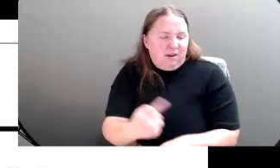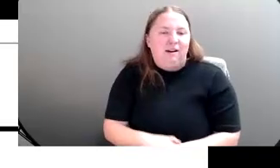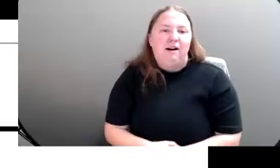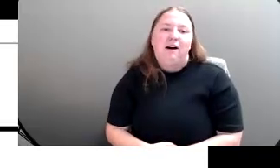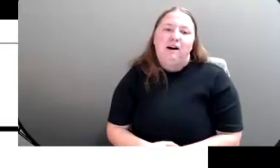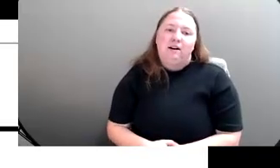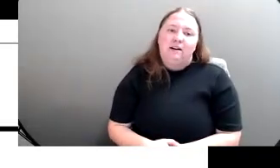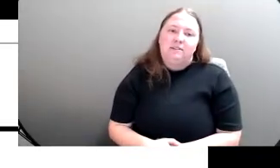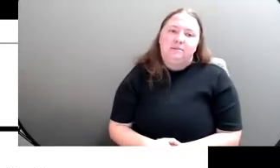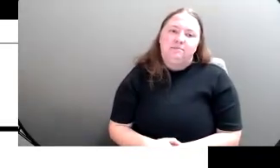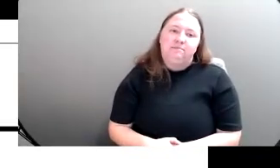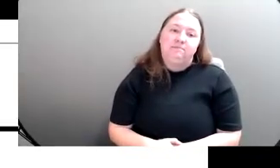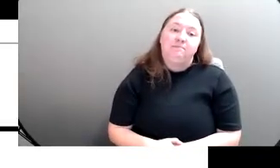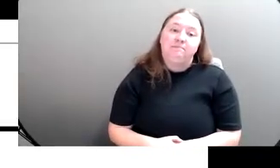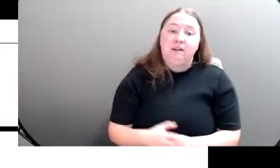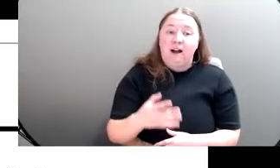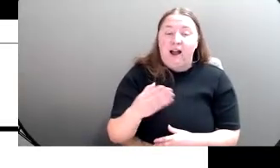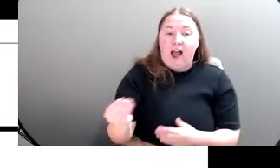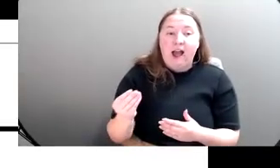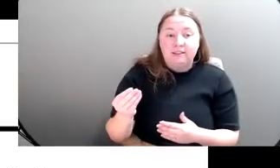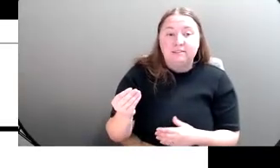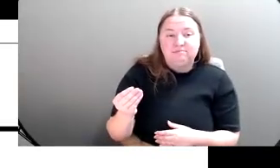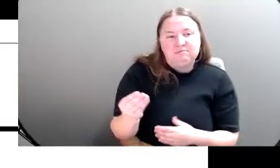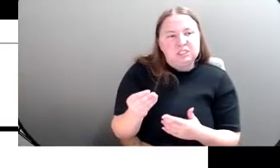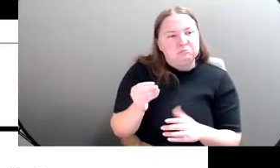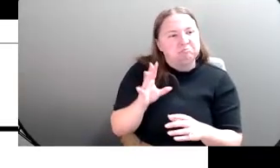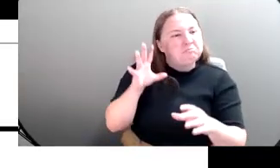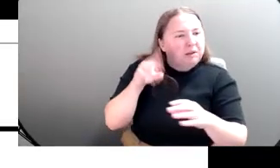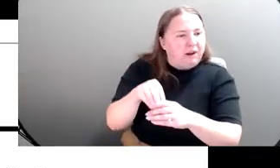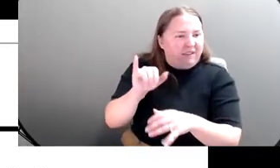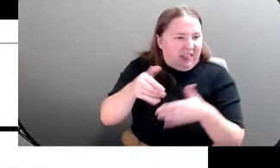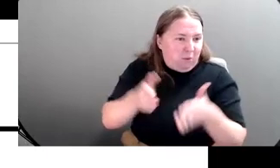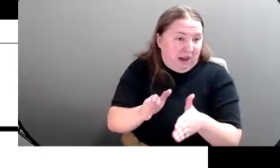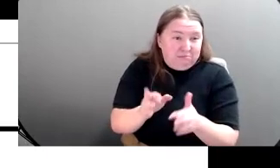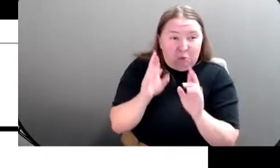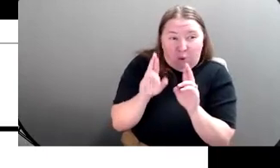And, getting in there in that way. So I hope that answers that.